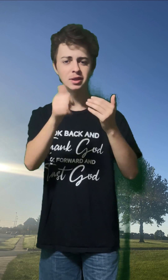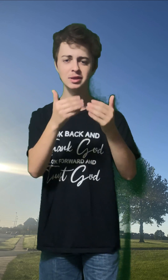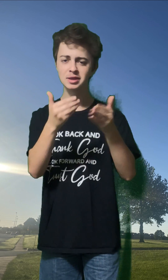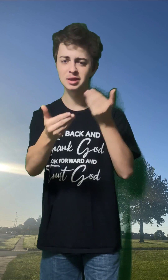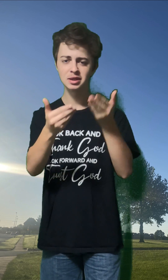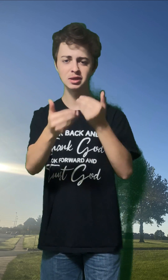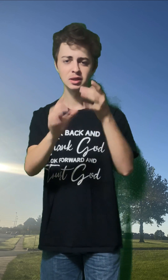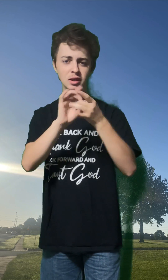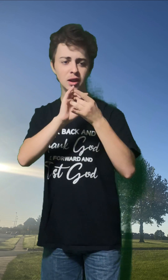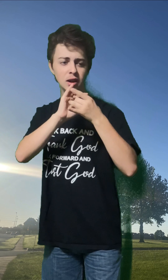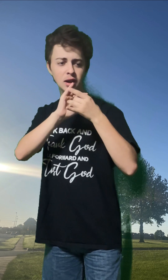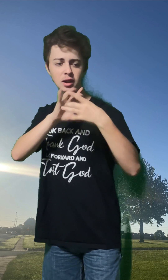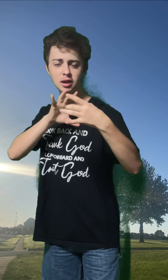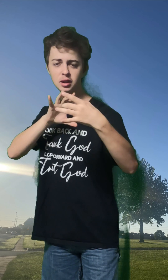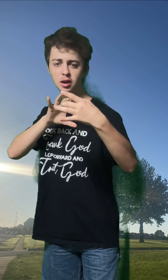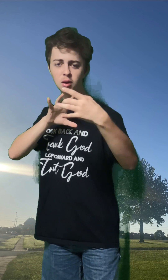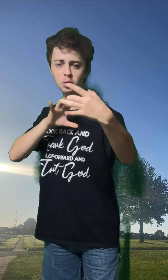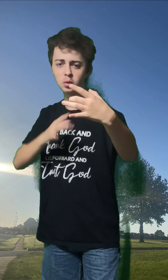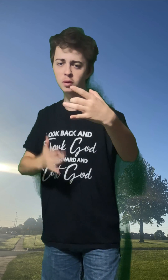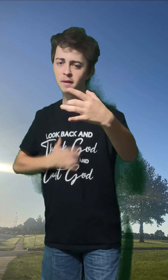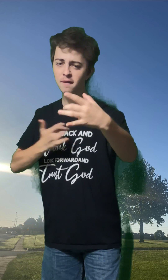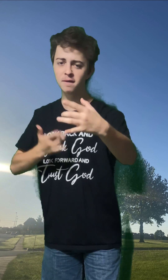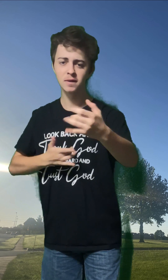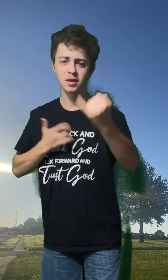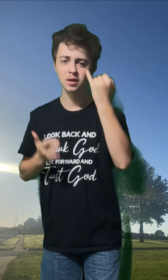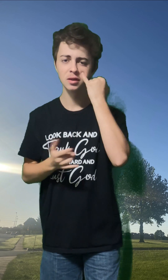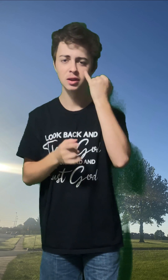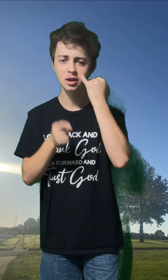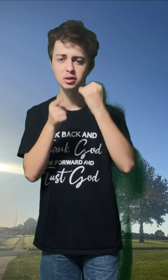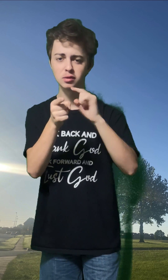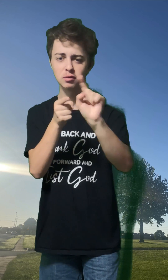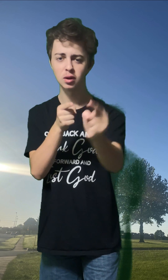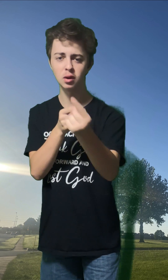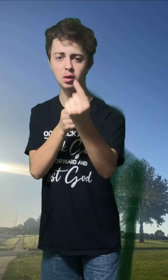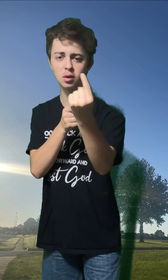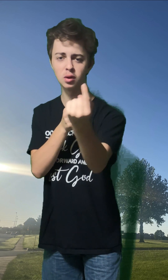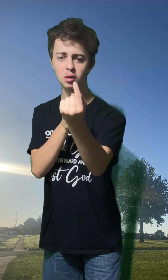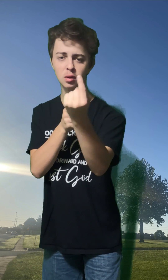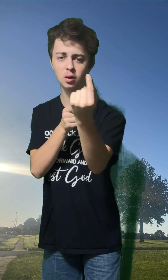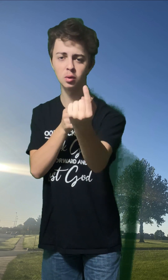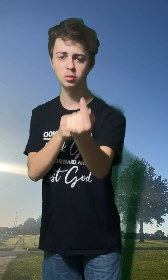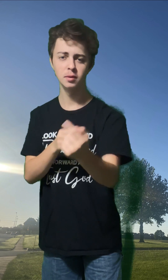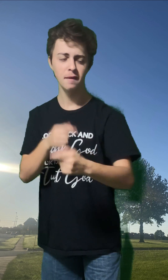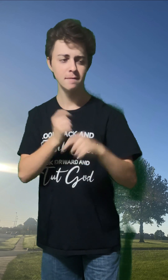It isn't easy to let go Feelin' as if you're alone